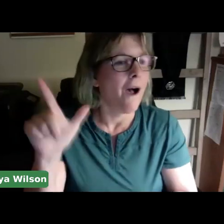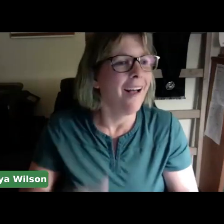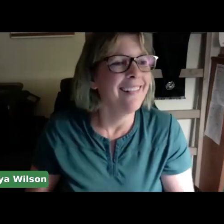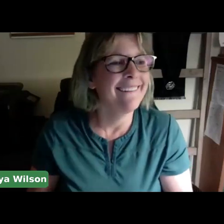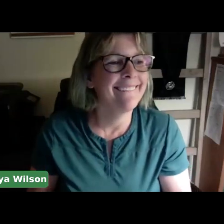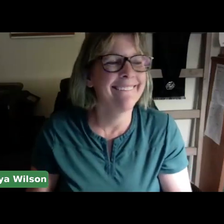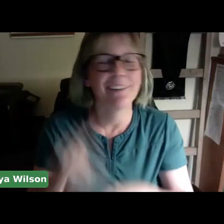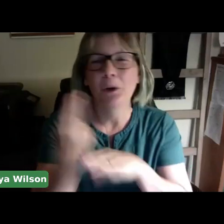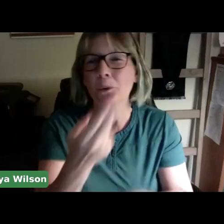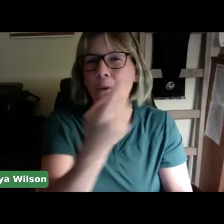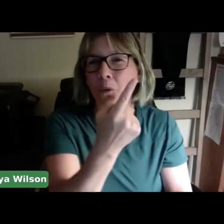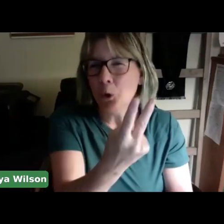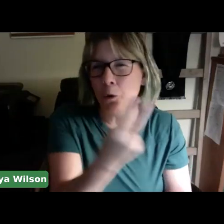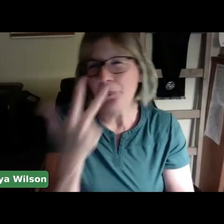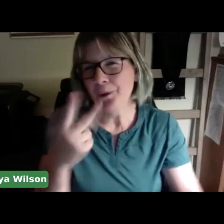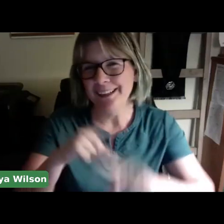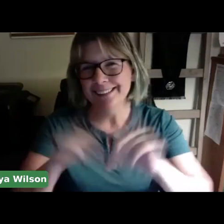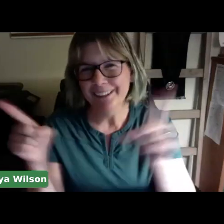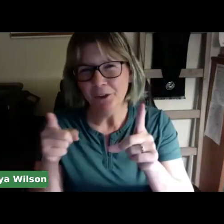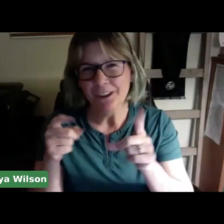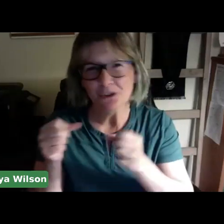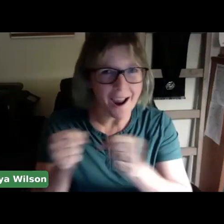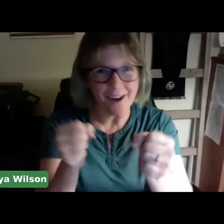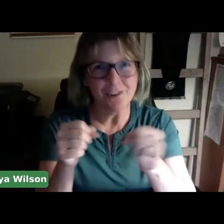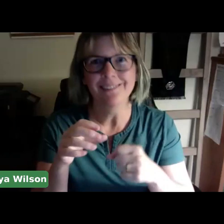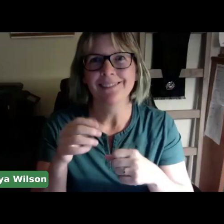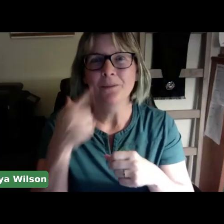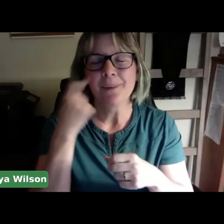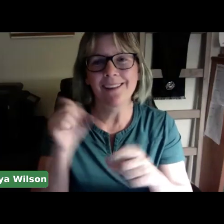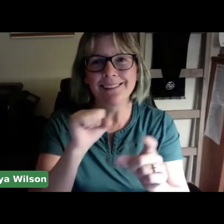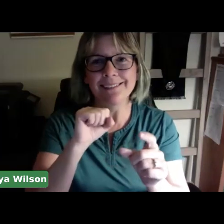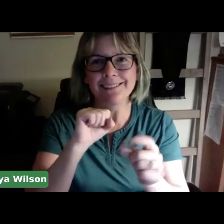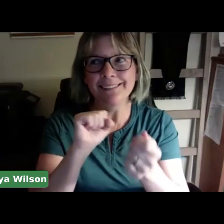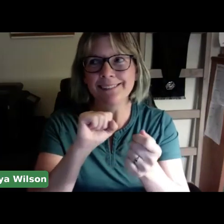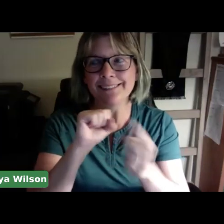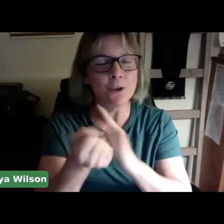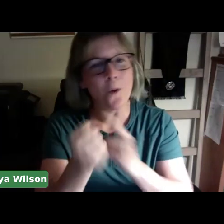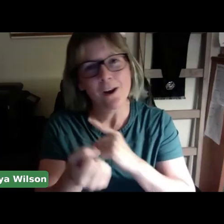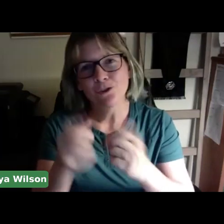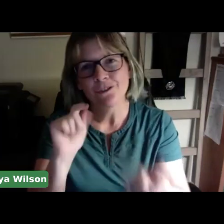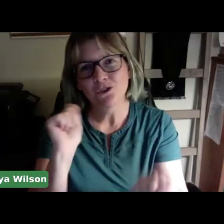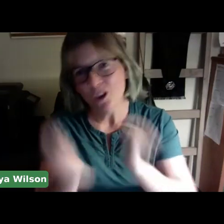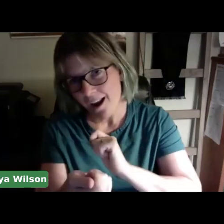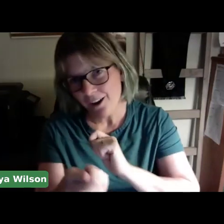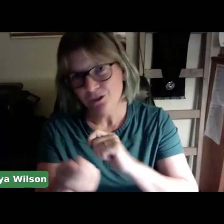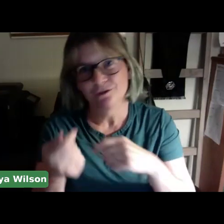You're not trying to have conversations on the wall. Just using a few, 2, 3 different strategies.